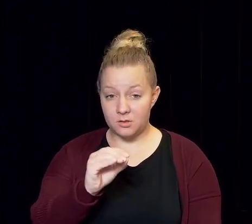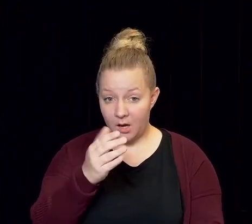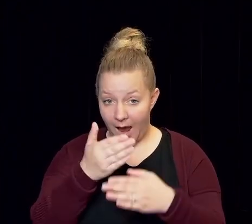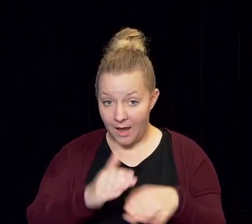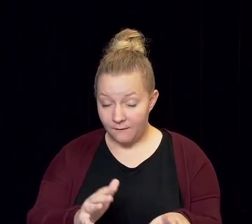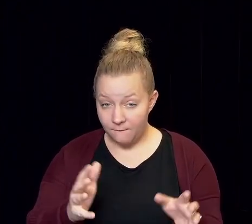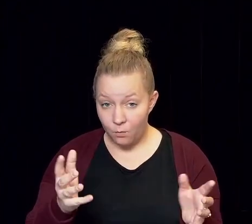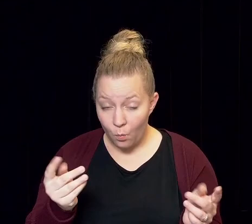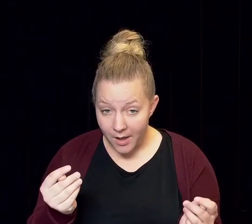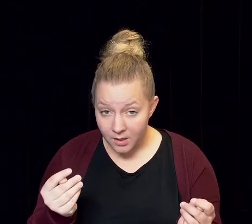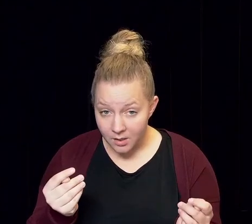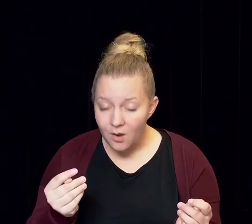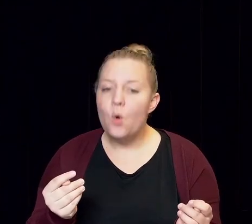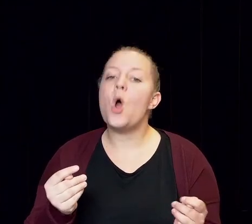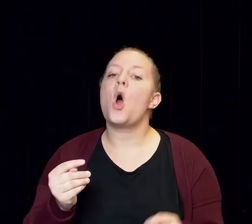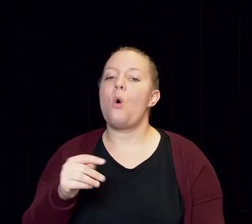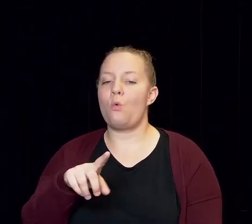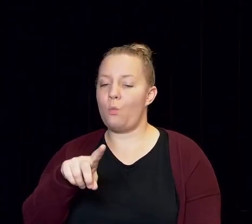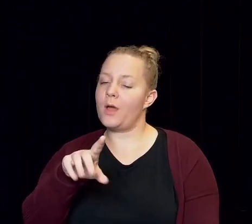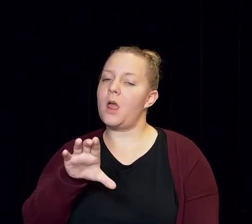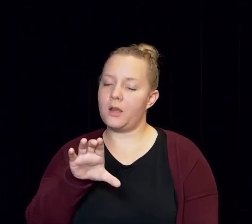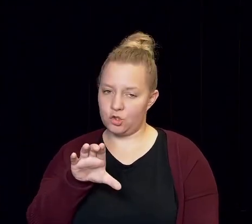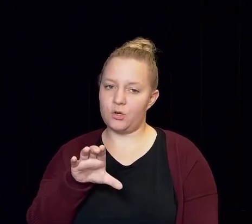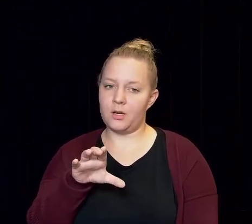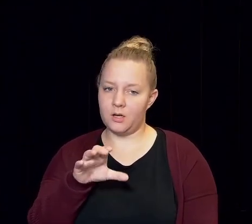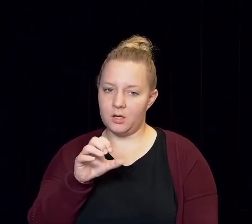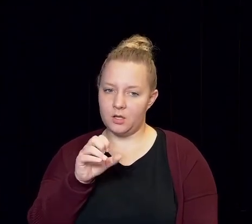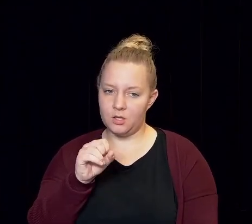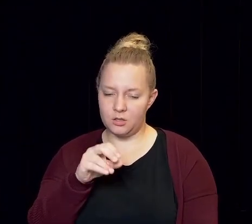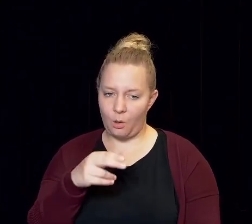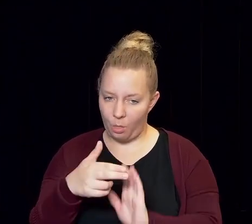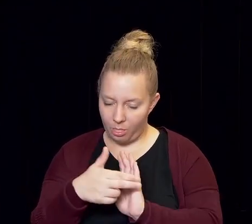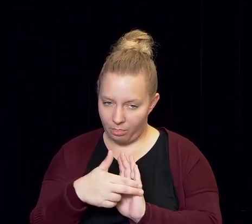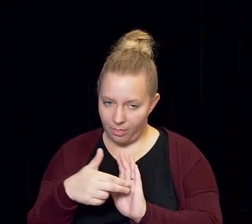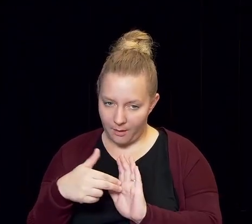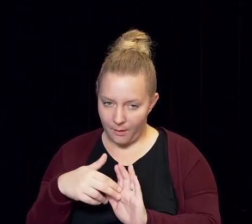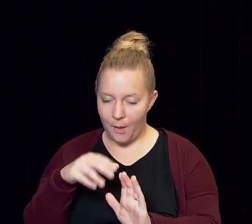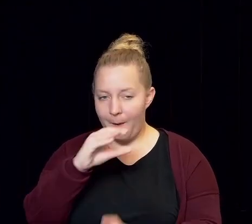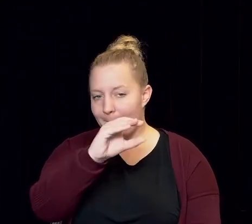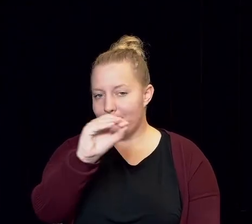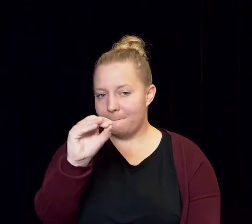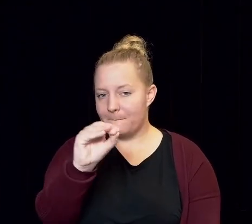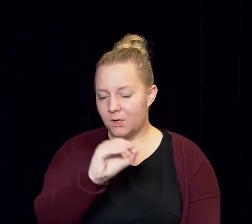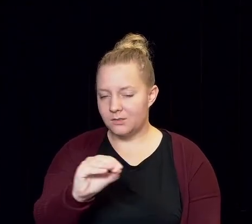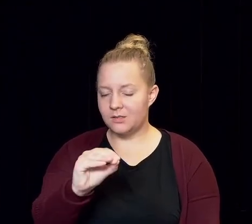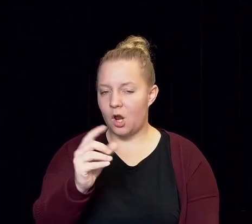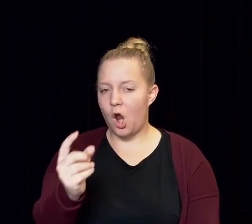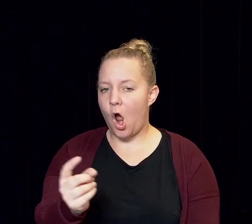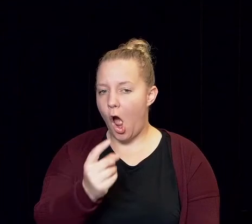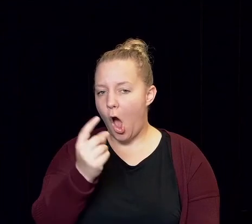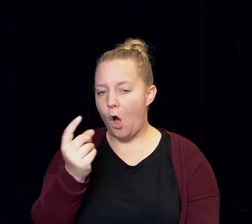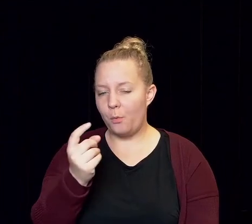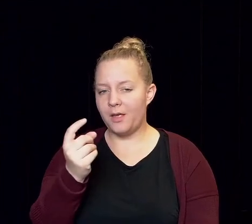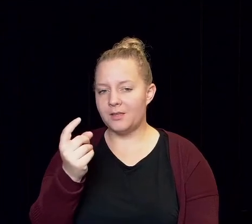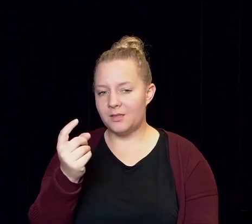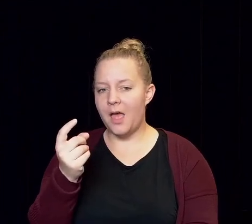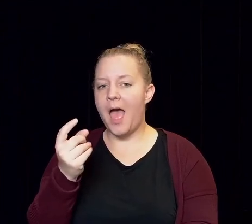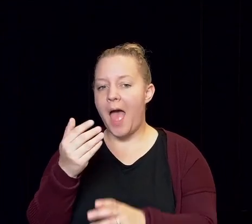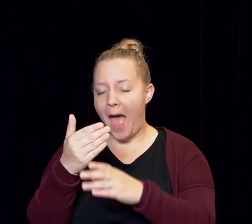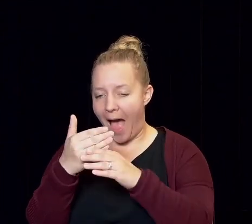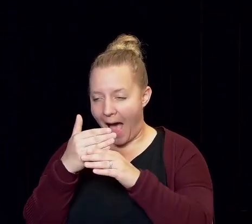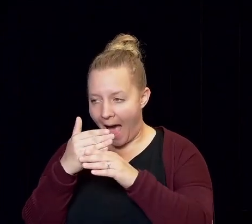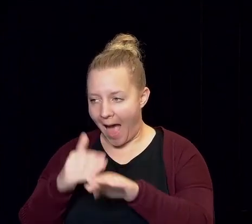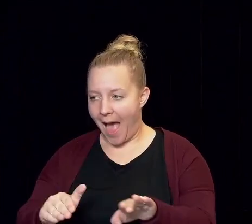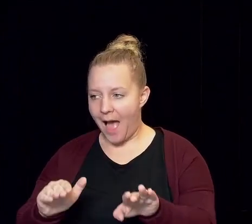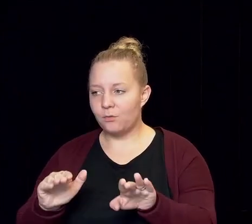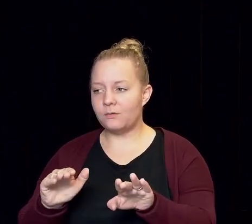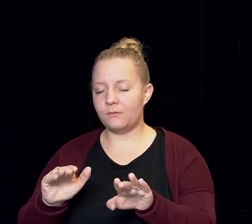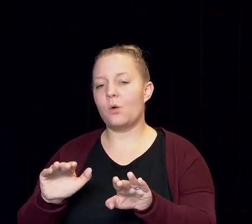Always out of 100. So, let's make that mark and just say percent's always out of 100